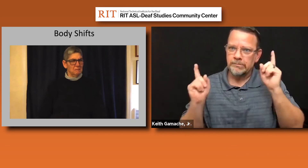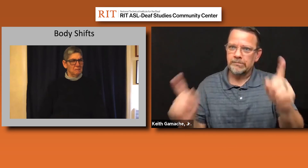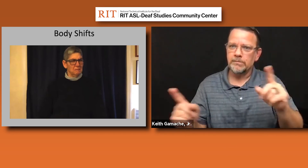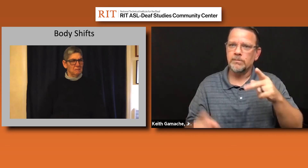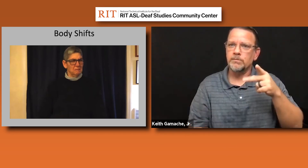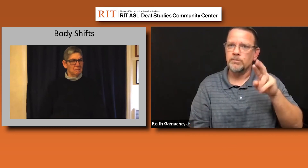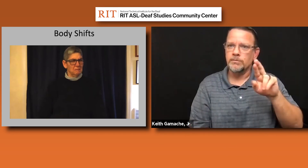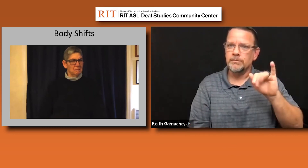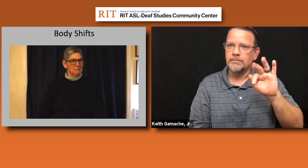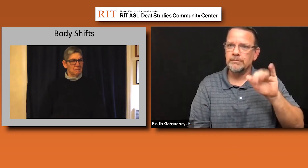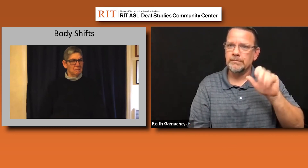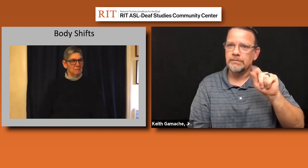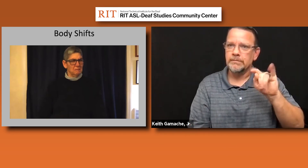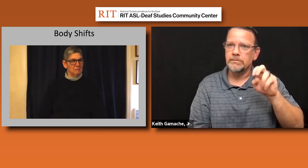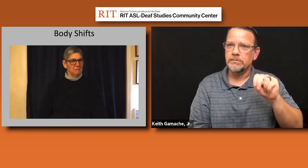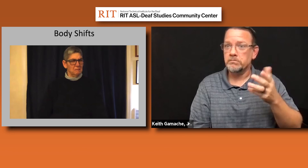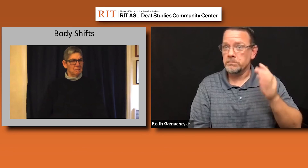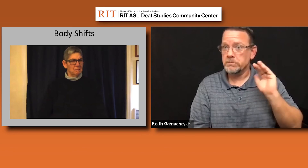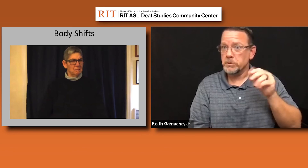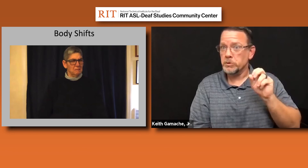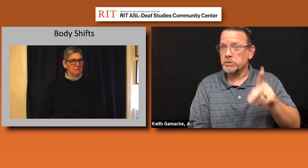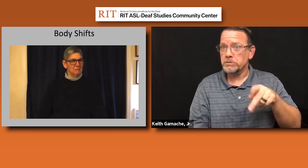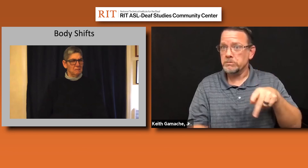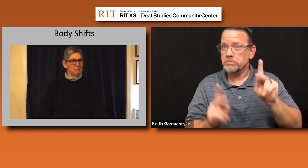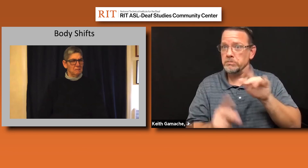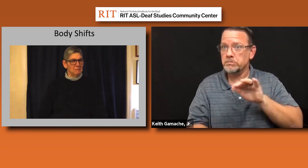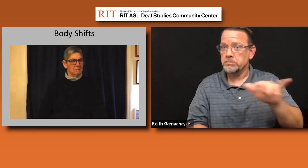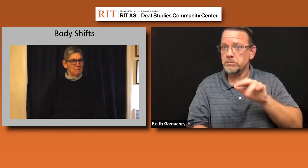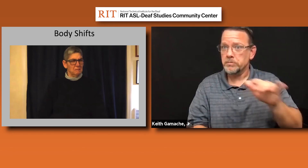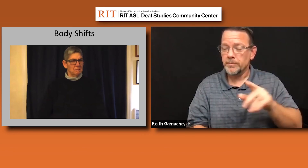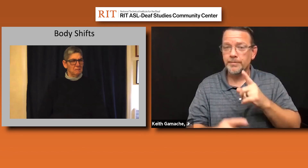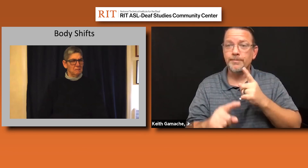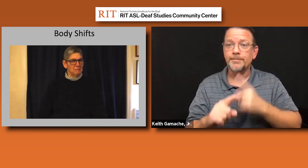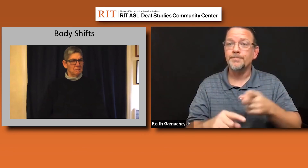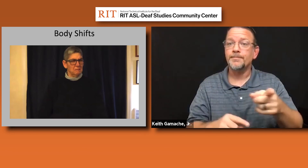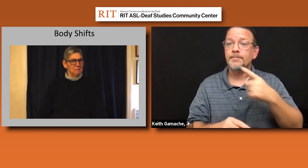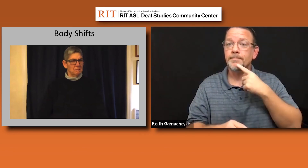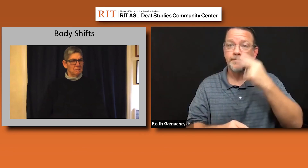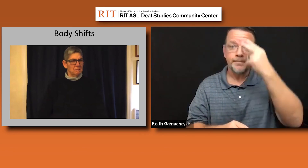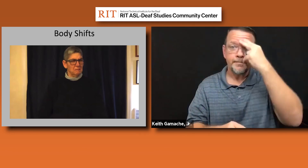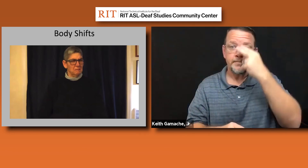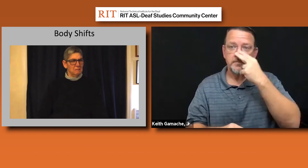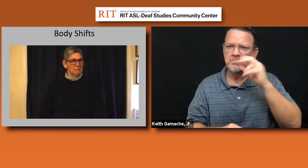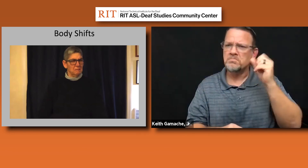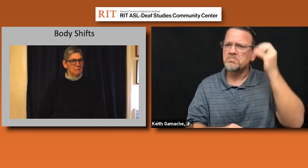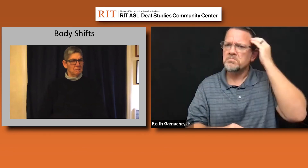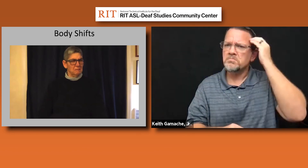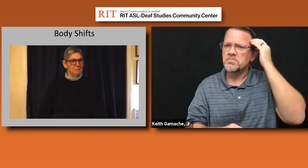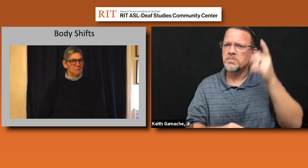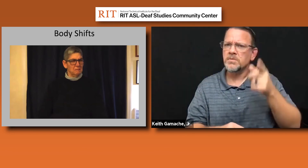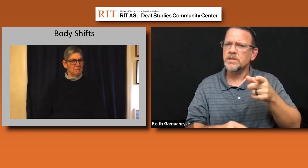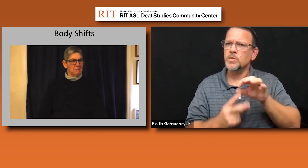and she chose to fingerspell the word "purification" of the language, so is that OK? Is that permissible?